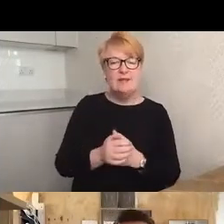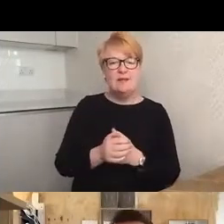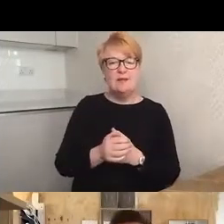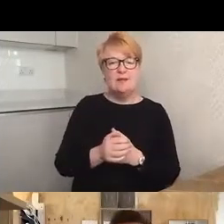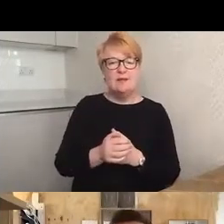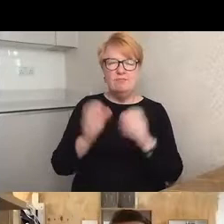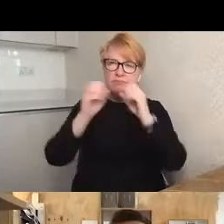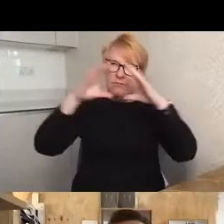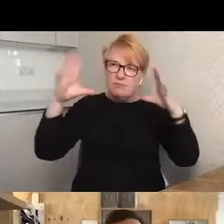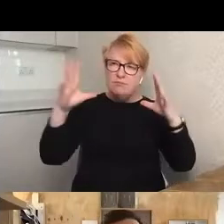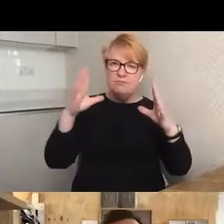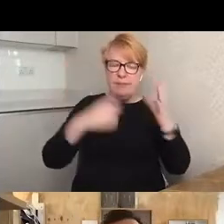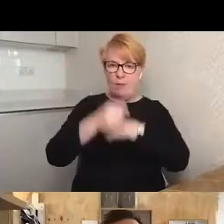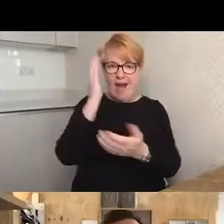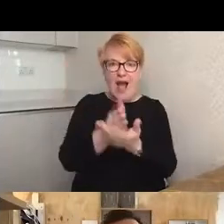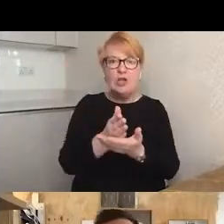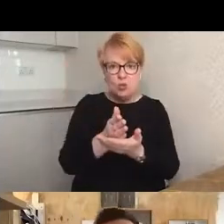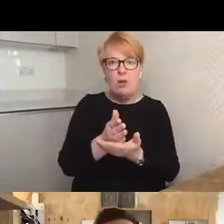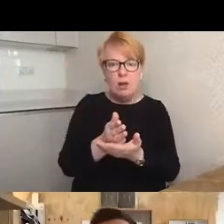things in their life. And then this morning,